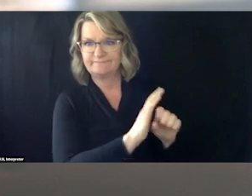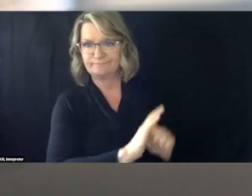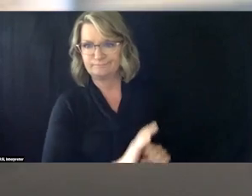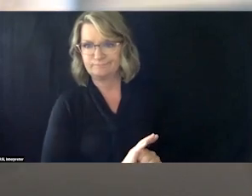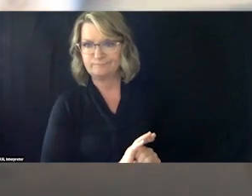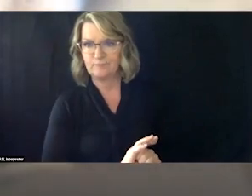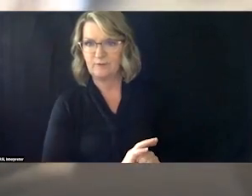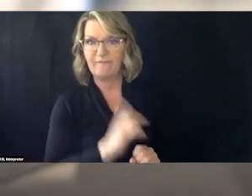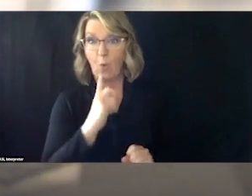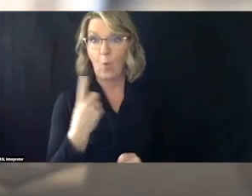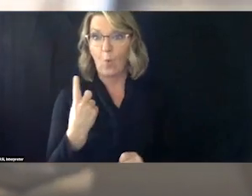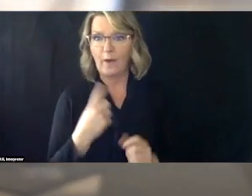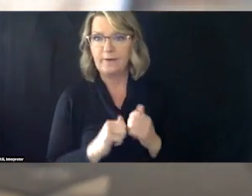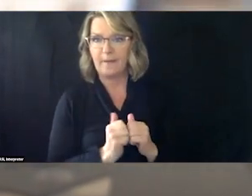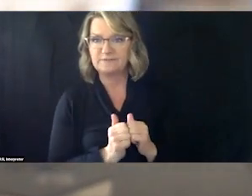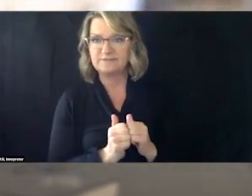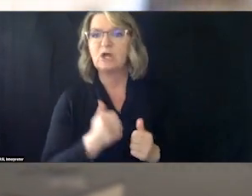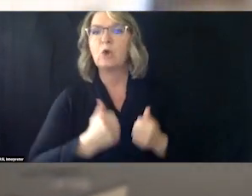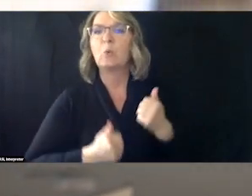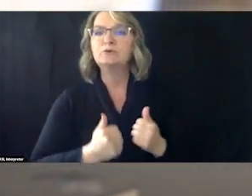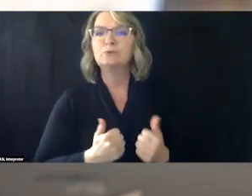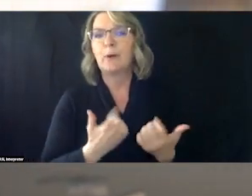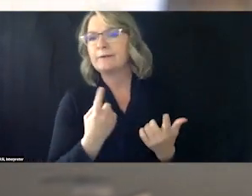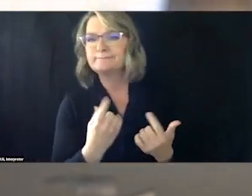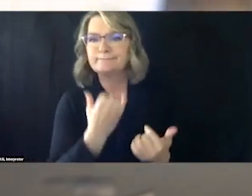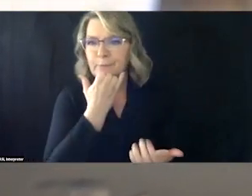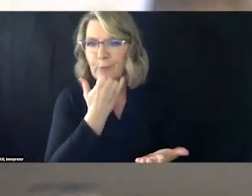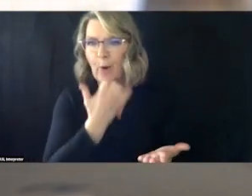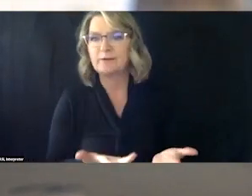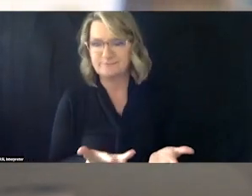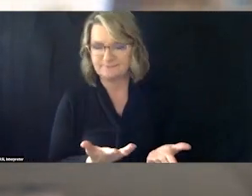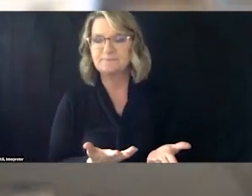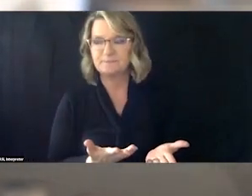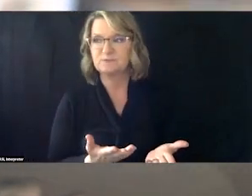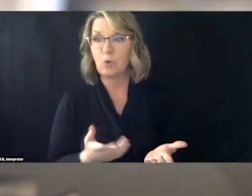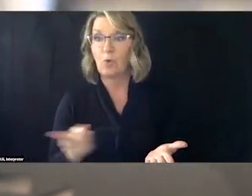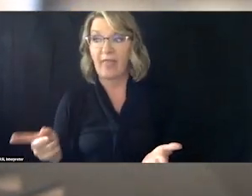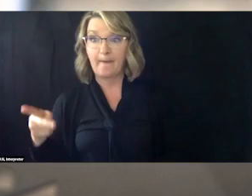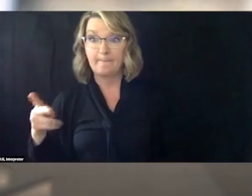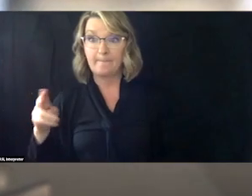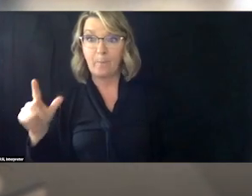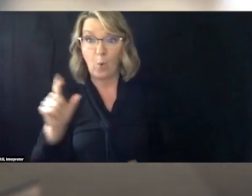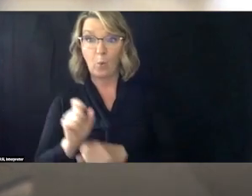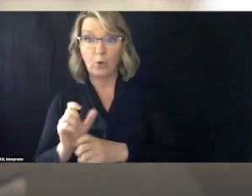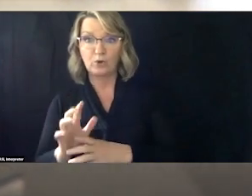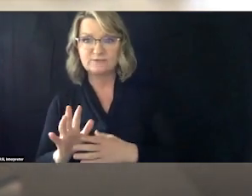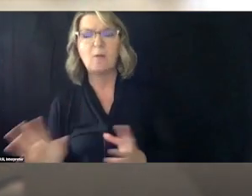ovals in one contest and which contest it is the presidential electors and then the poll workers